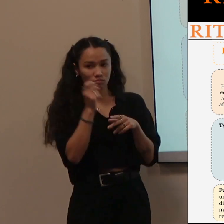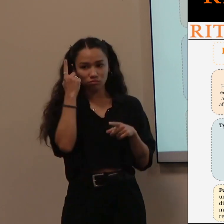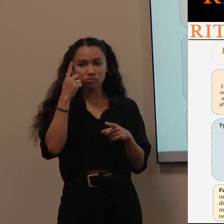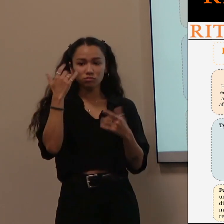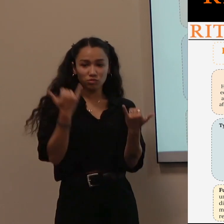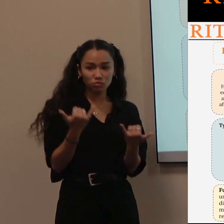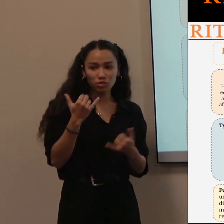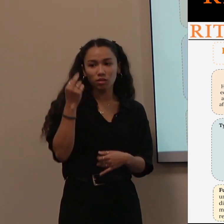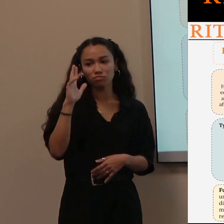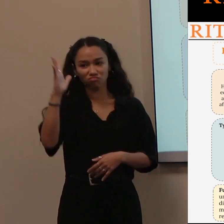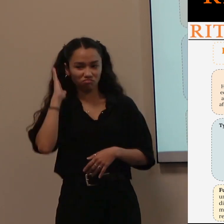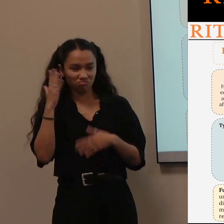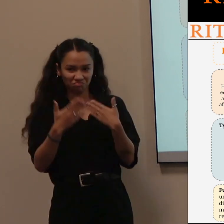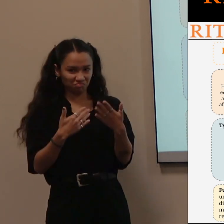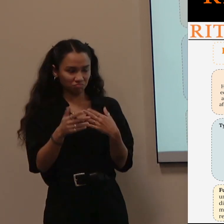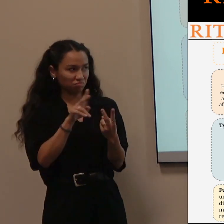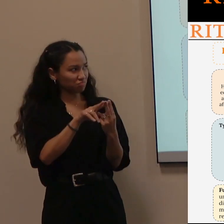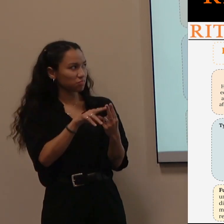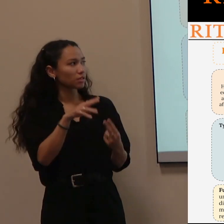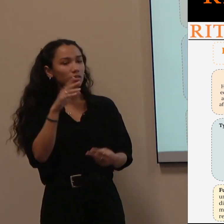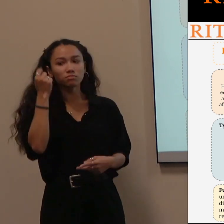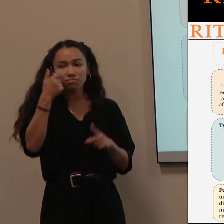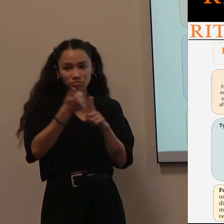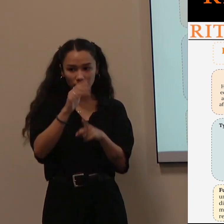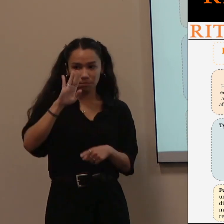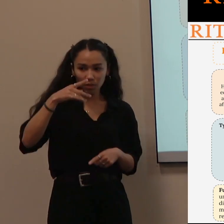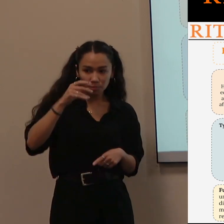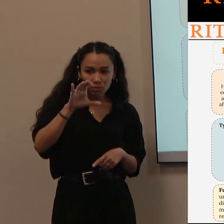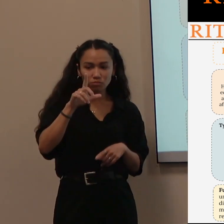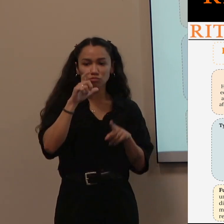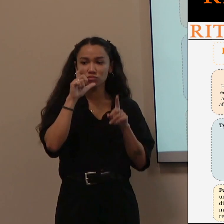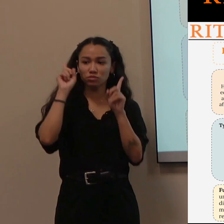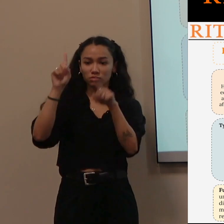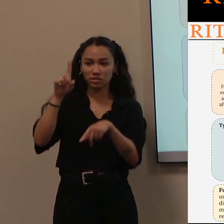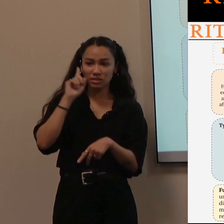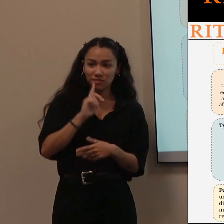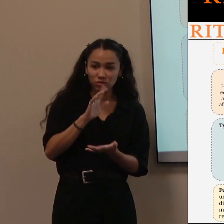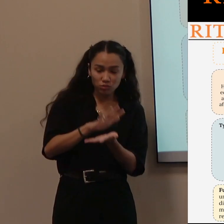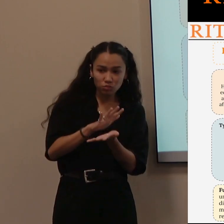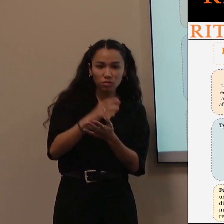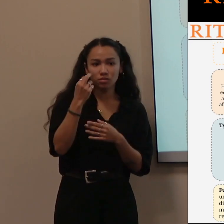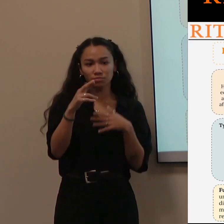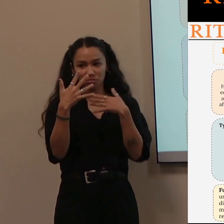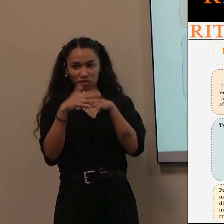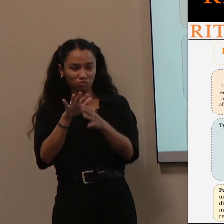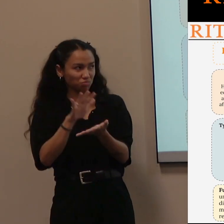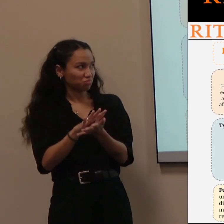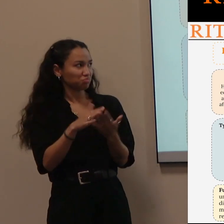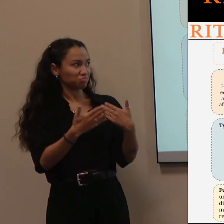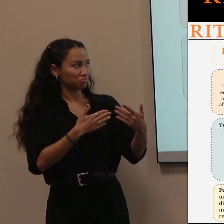we used was a survey, and we surveyed people who were BIPOC students